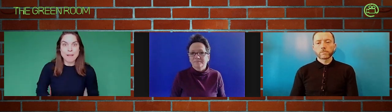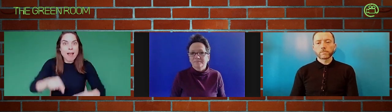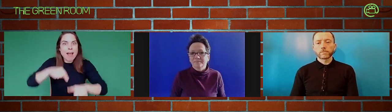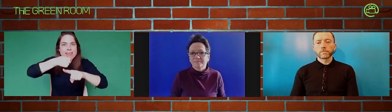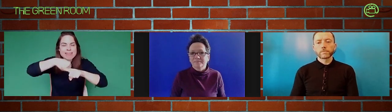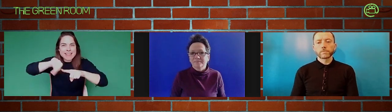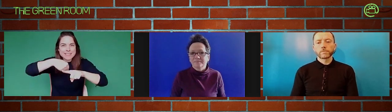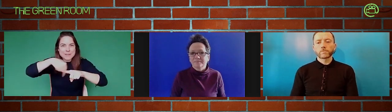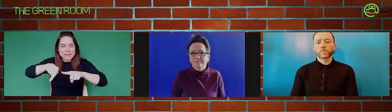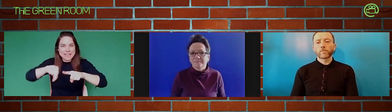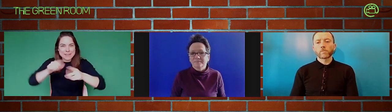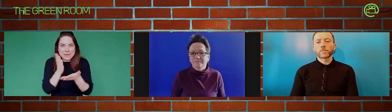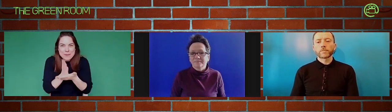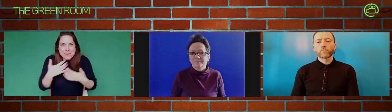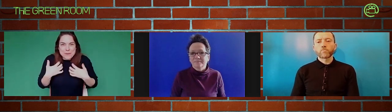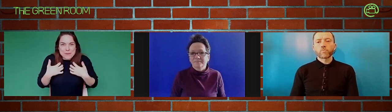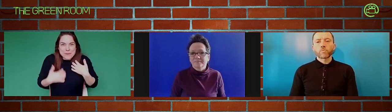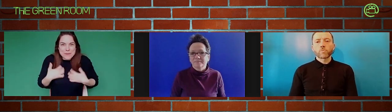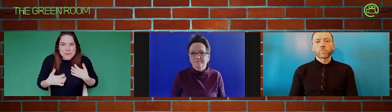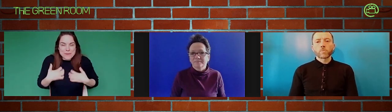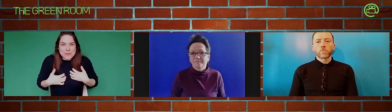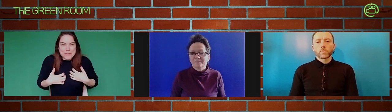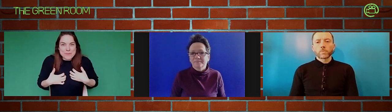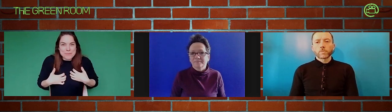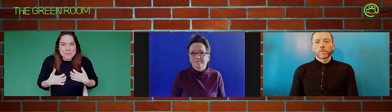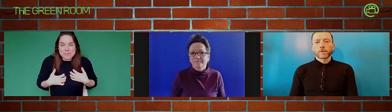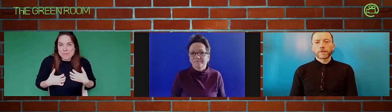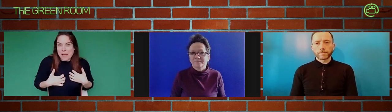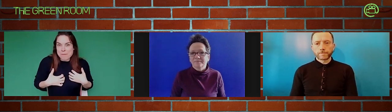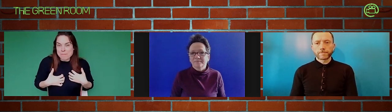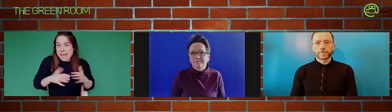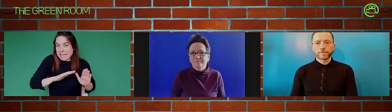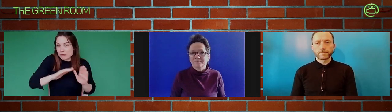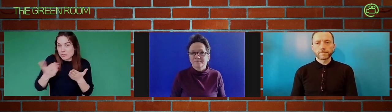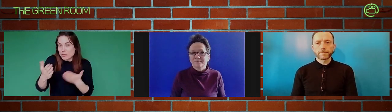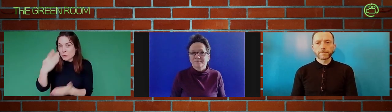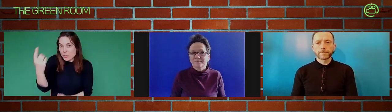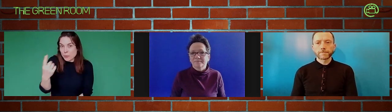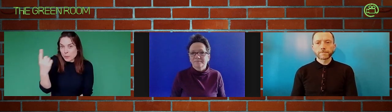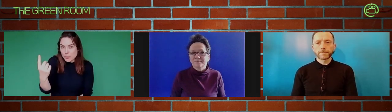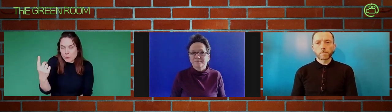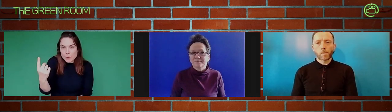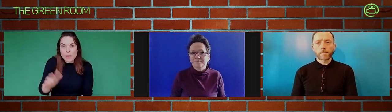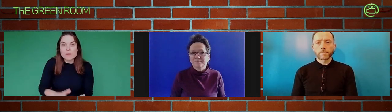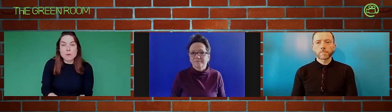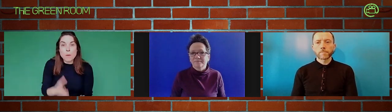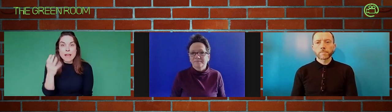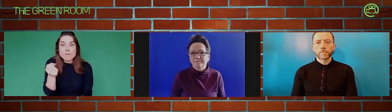to introduce you all to our guests we have the